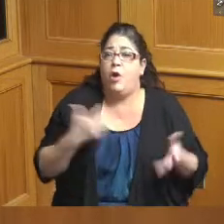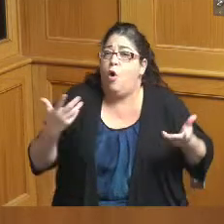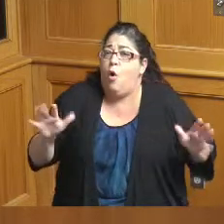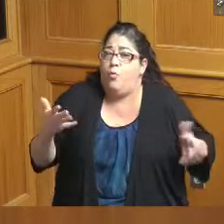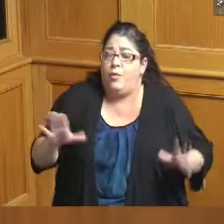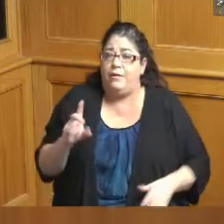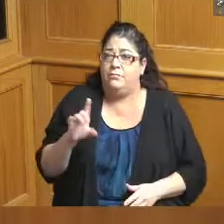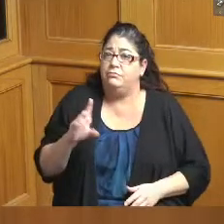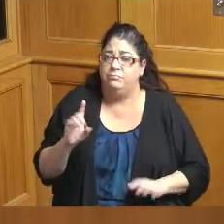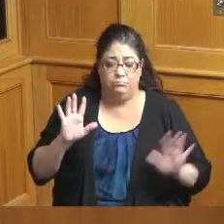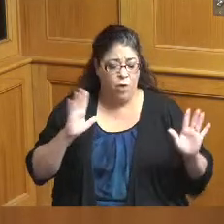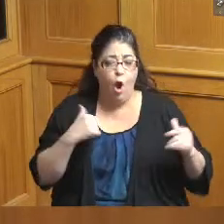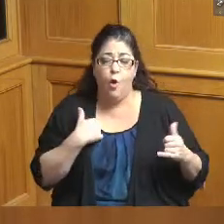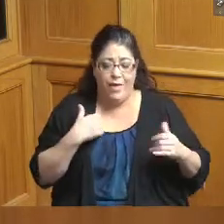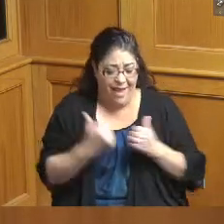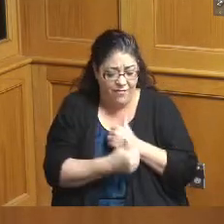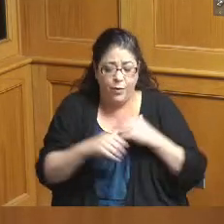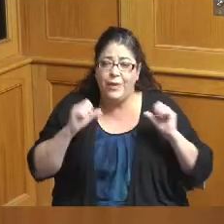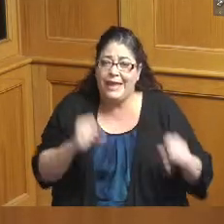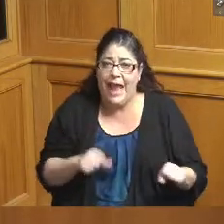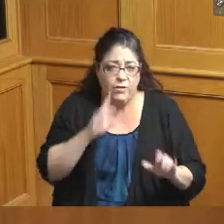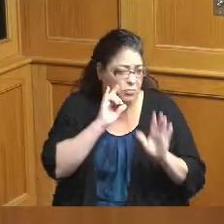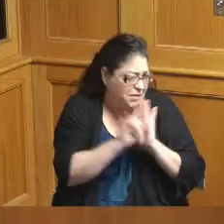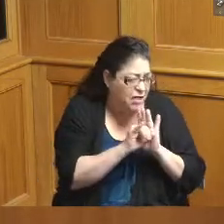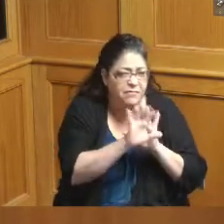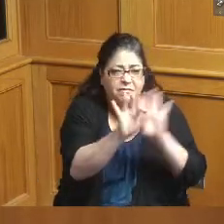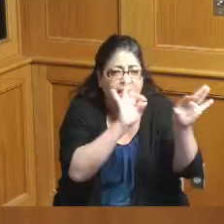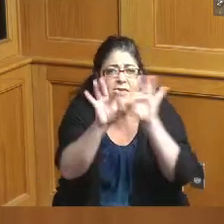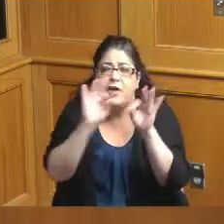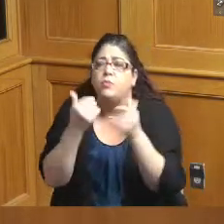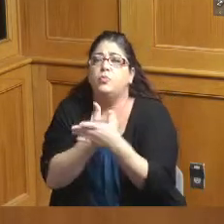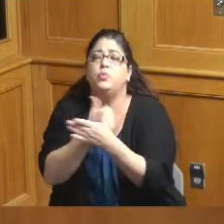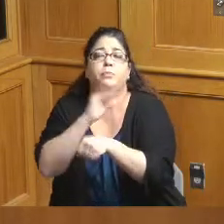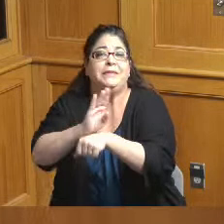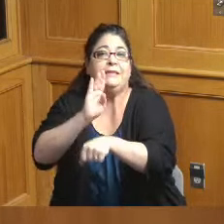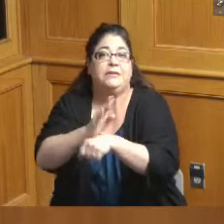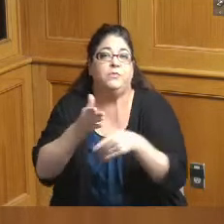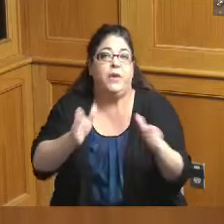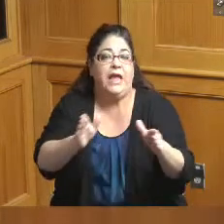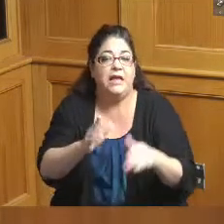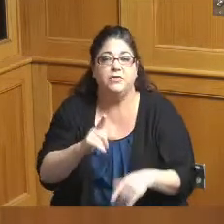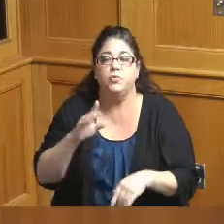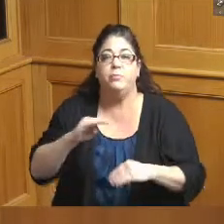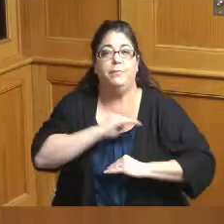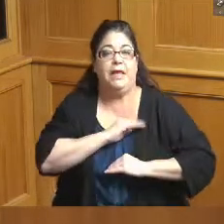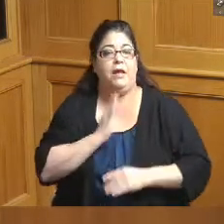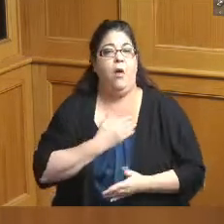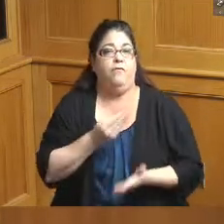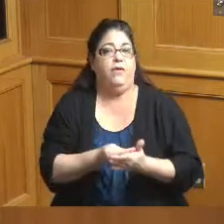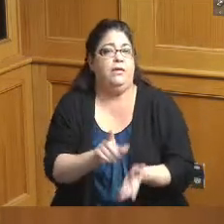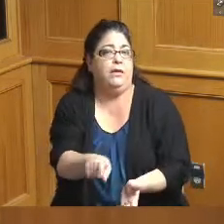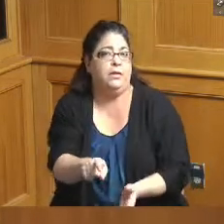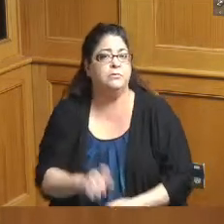doing everything we can to identify new ways of doing business money yes yes correct okay thank